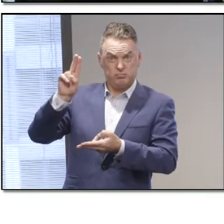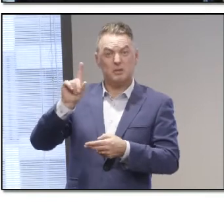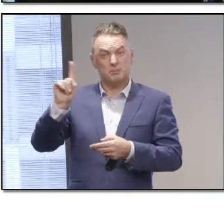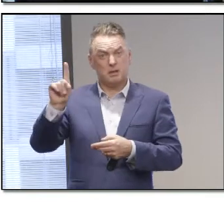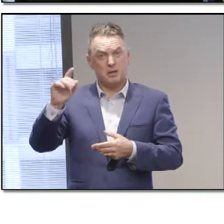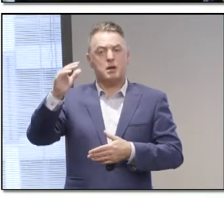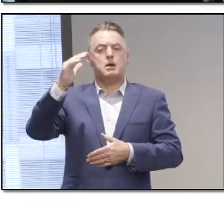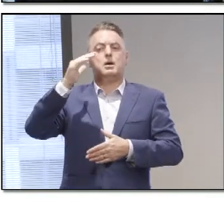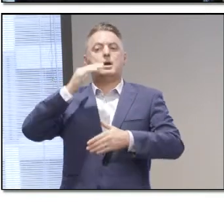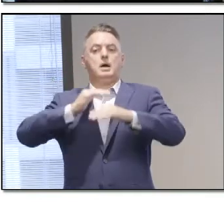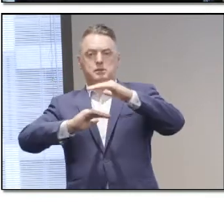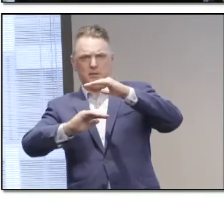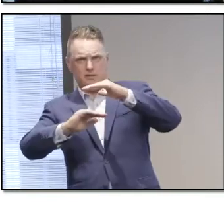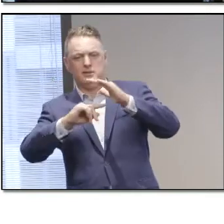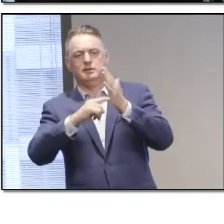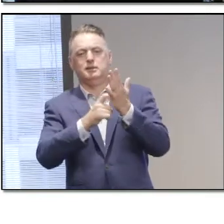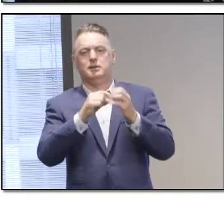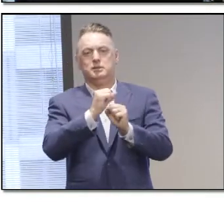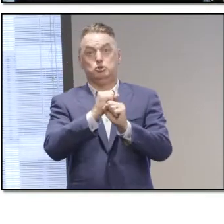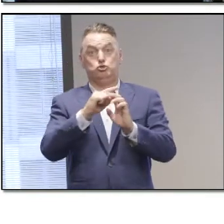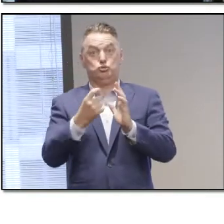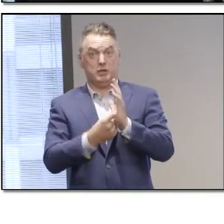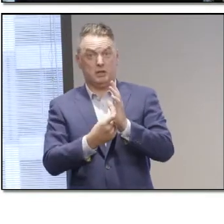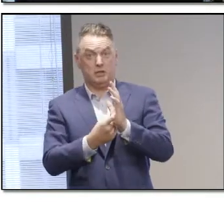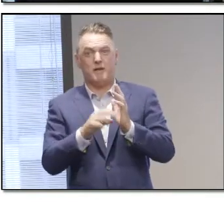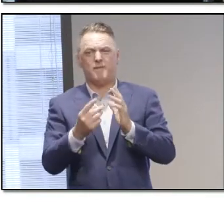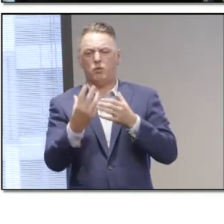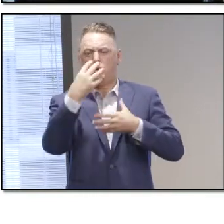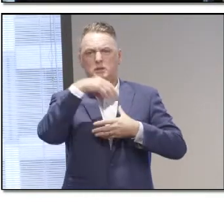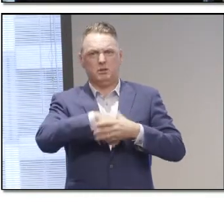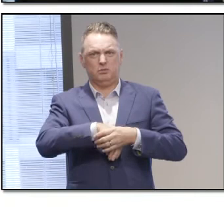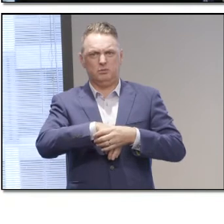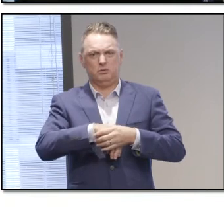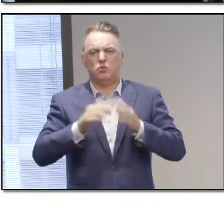our trigger concentrations in terms of consumption and hence human exposure to these chemicals.